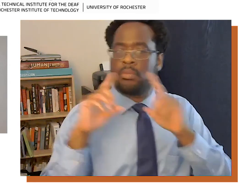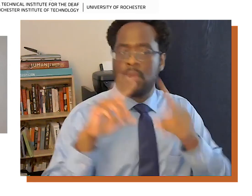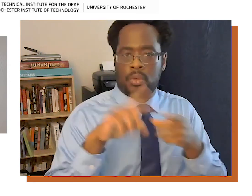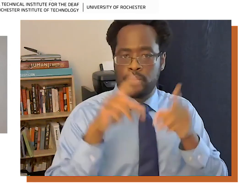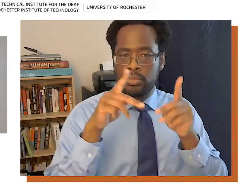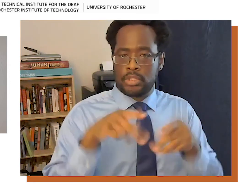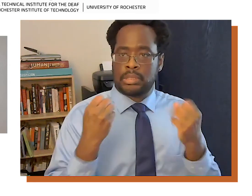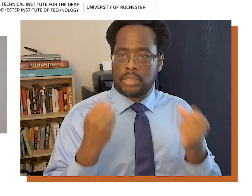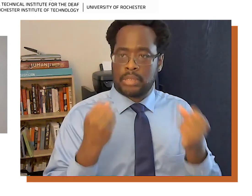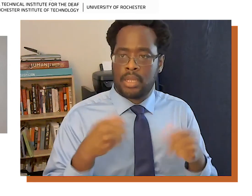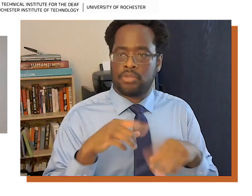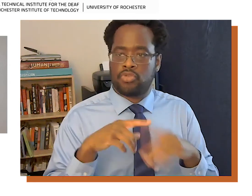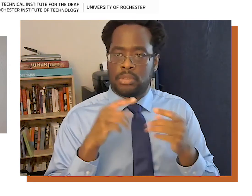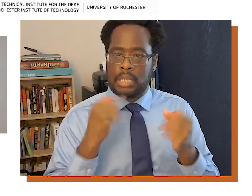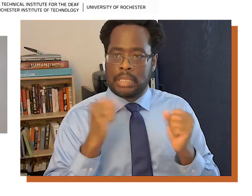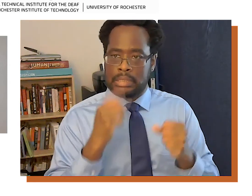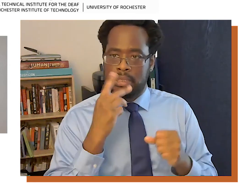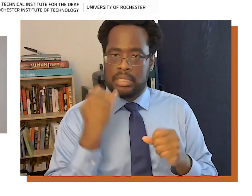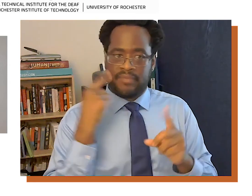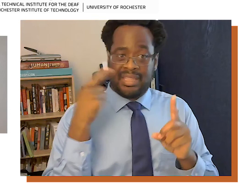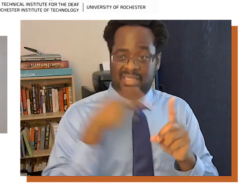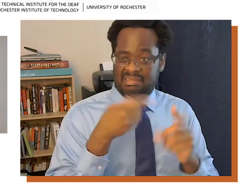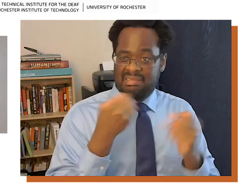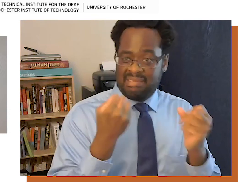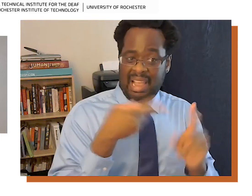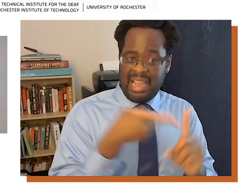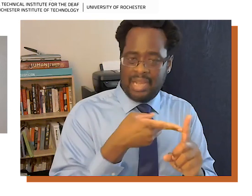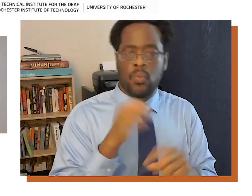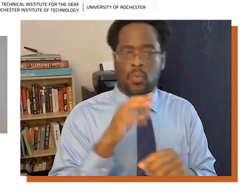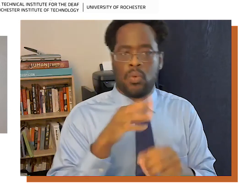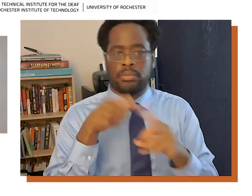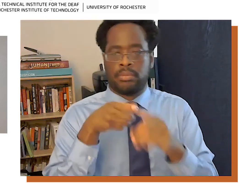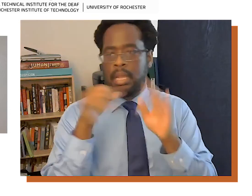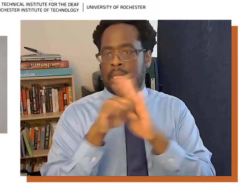if their responses change based on the look of the avatar,